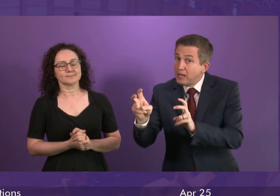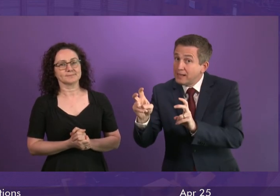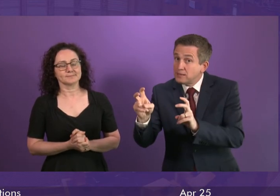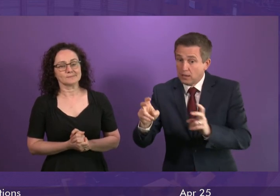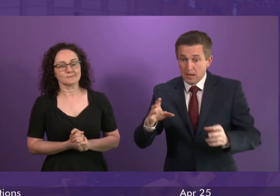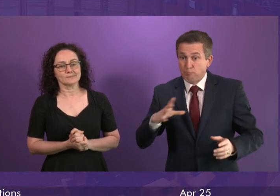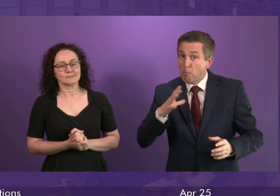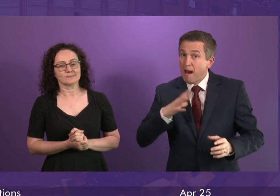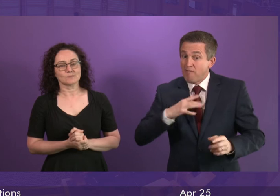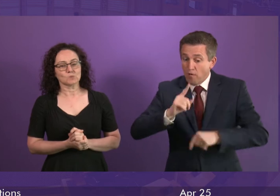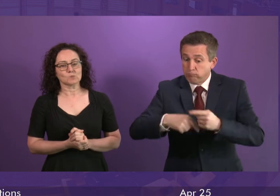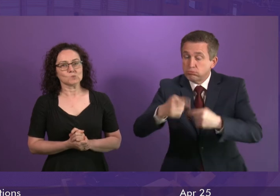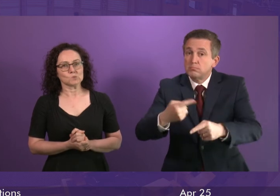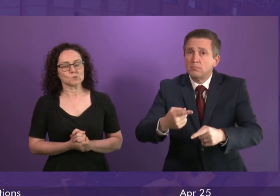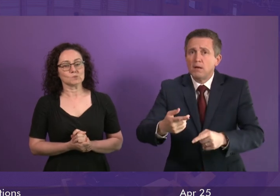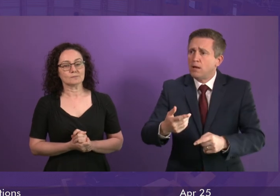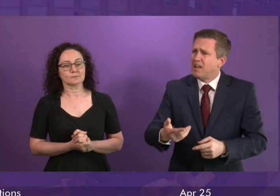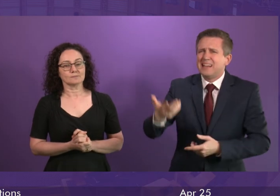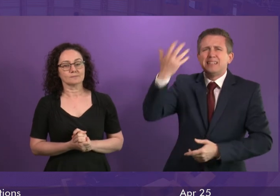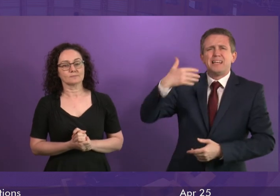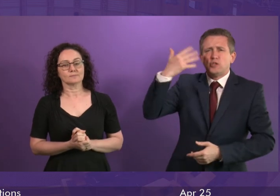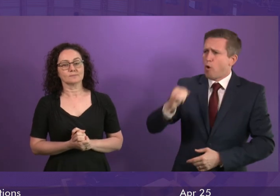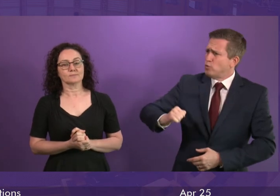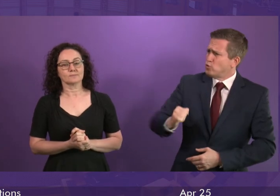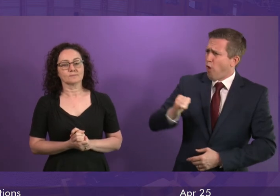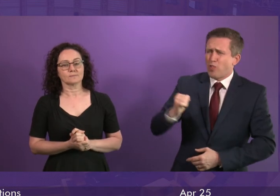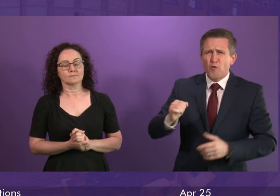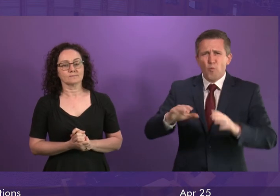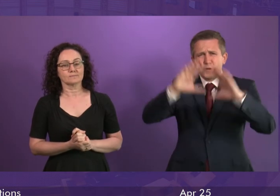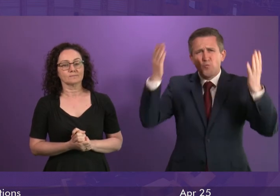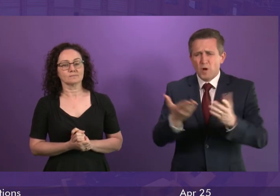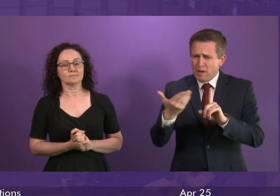Scotland was once famed around the world for the breadth of its education; now, curriculum